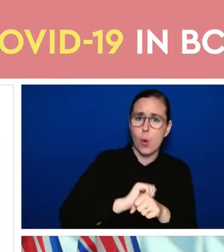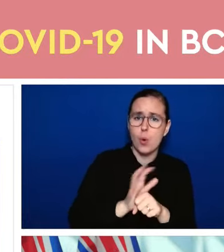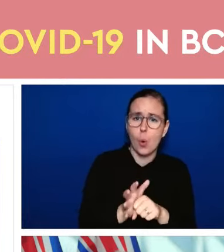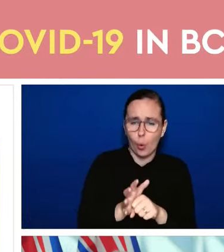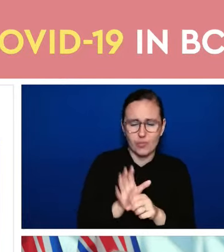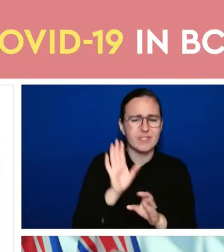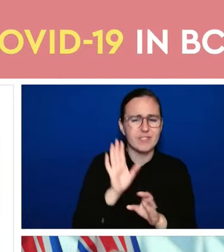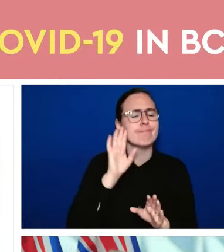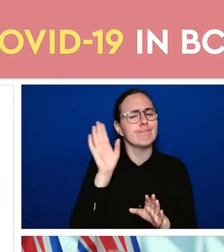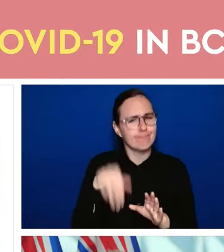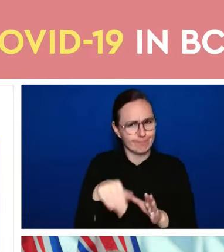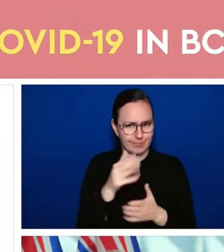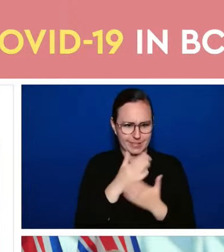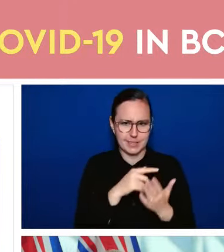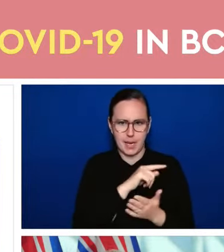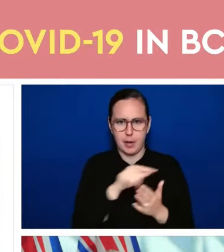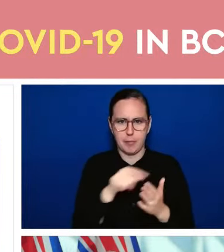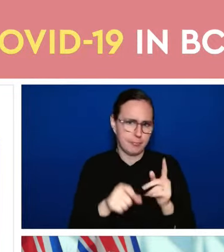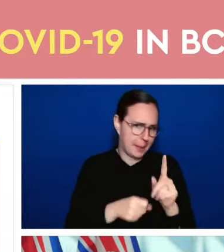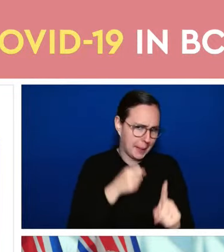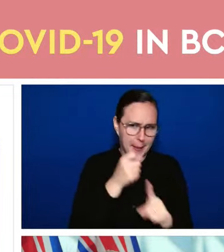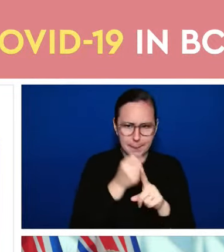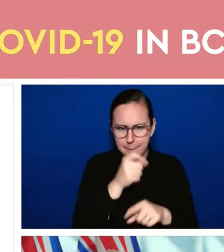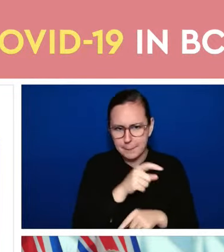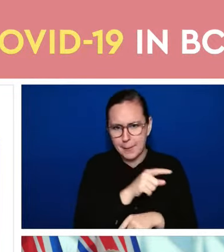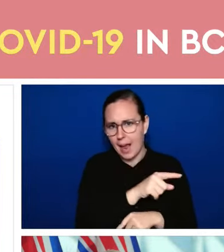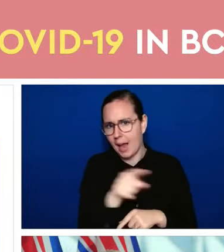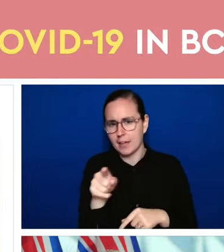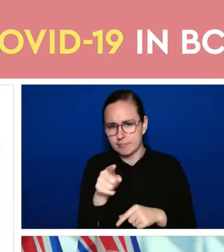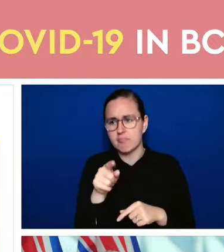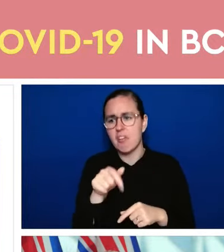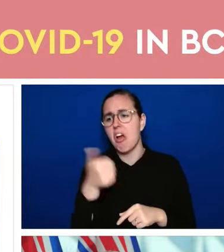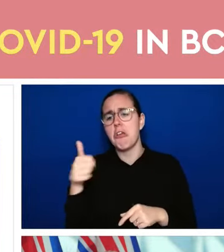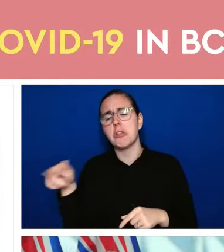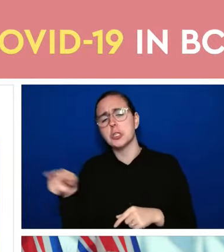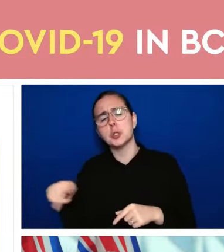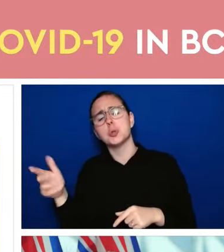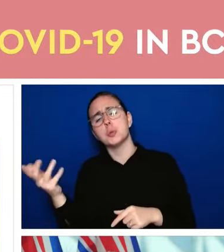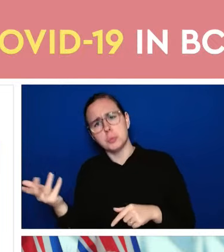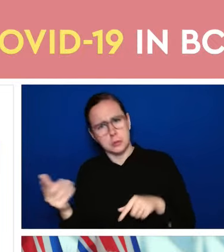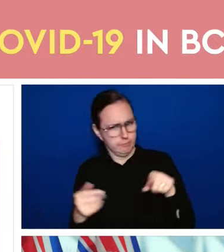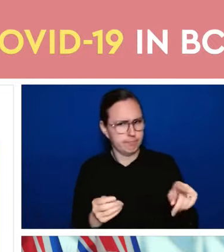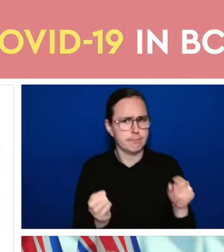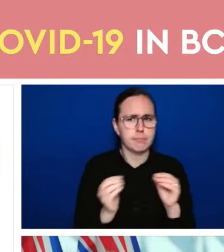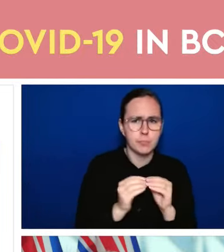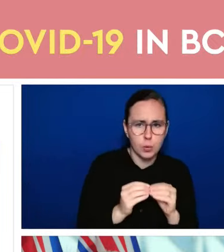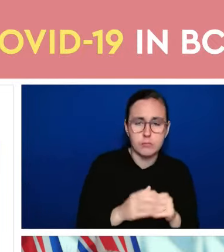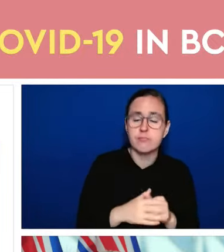communities we know that seniors have been impacted and while the